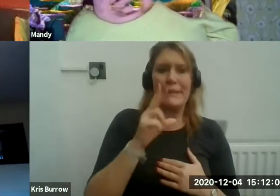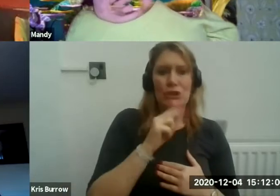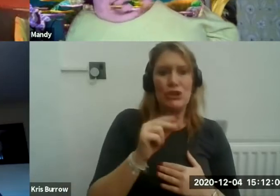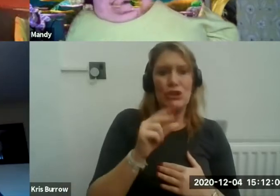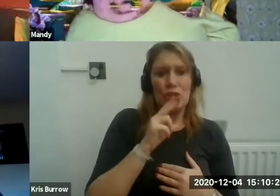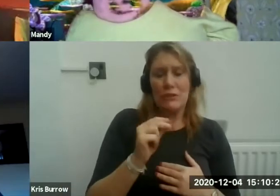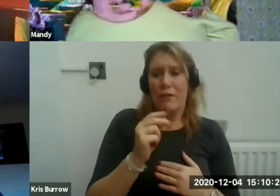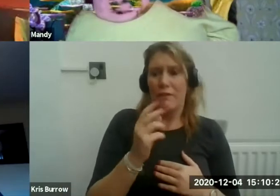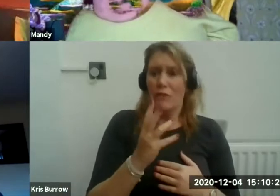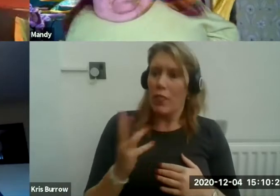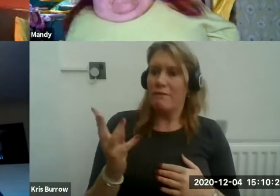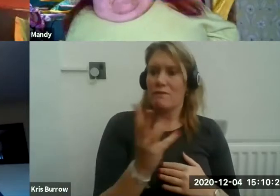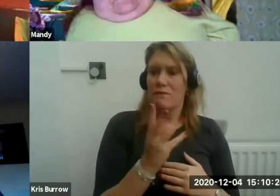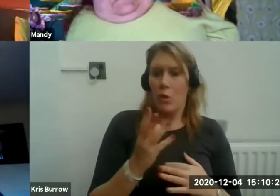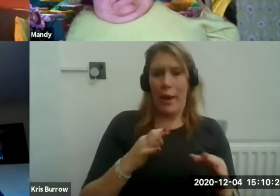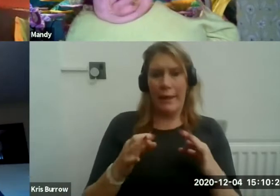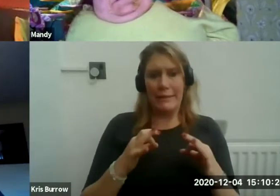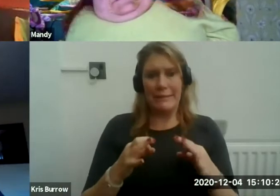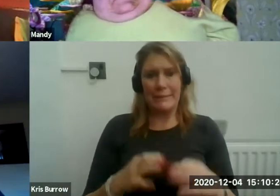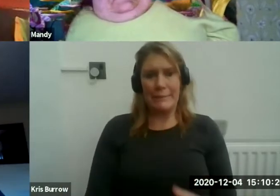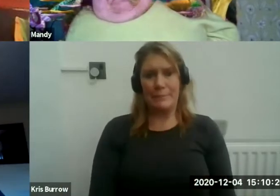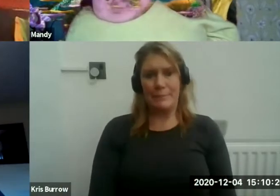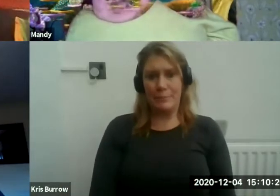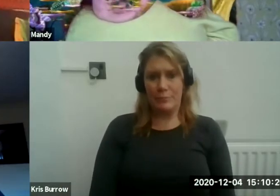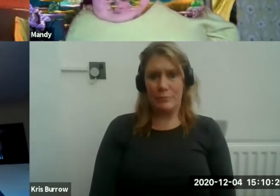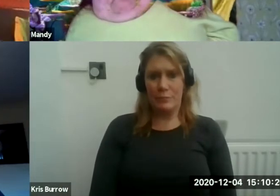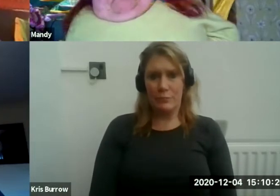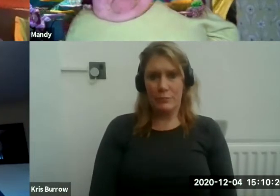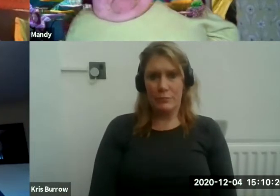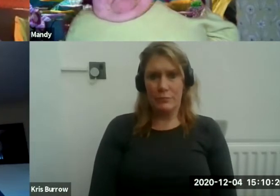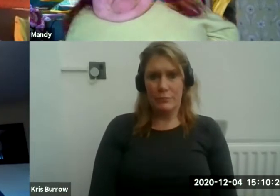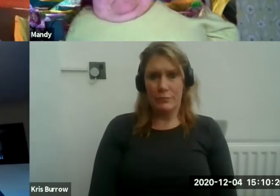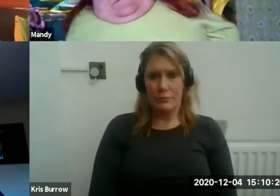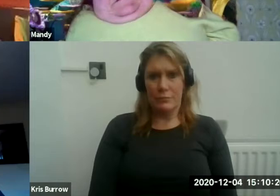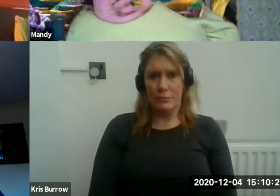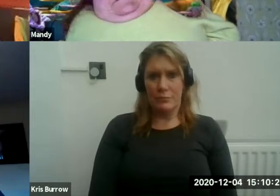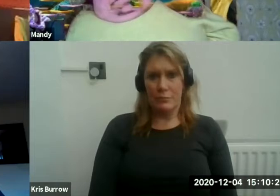each of the actors. Just trying to keep